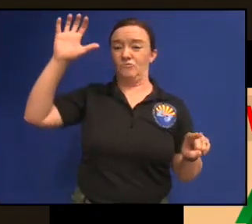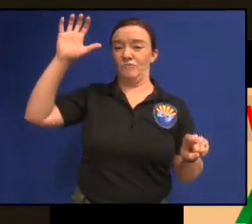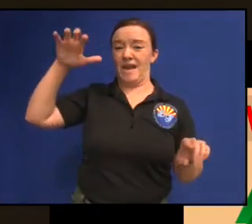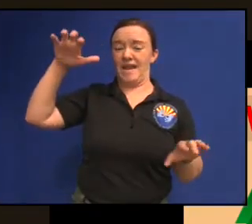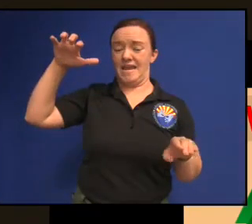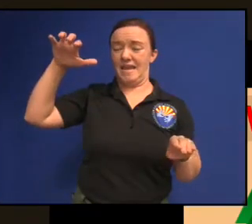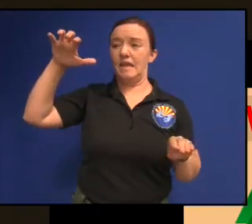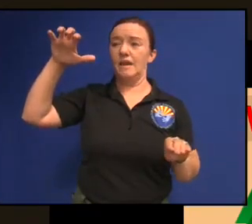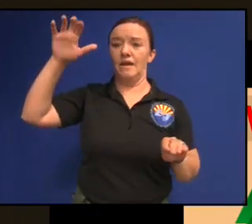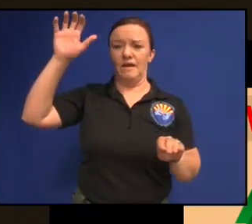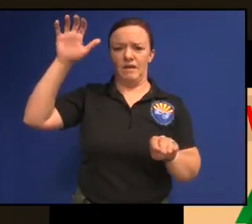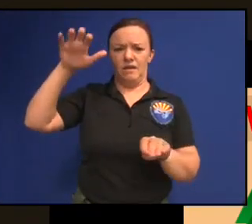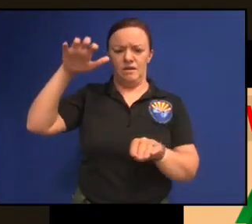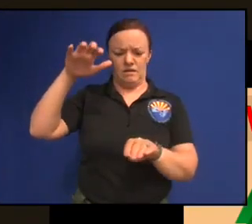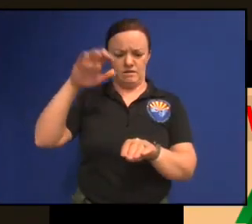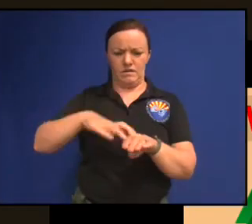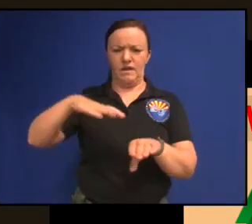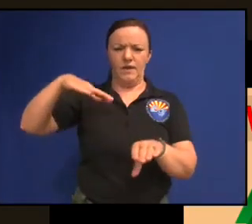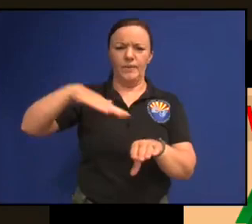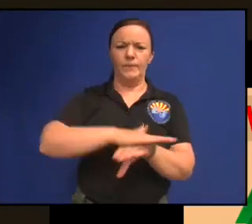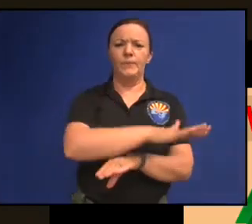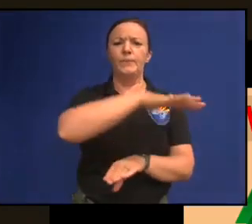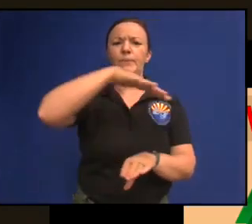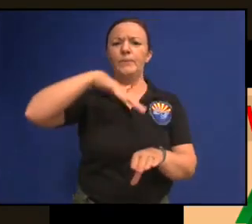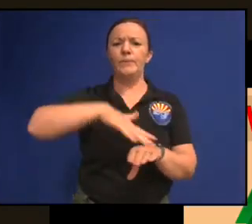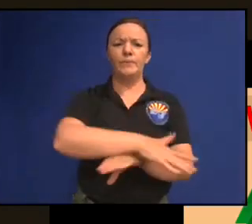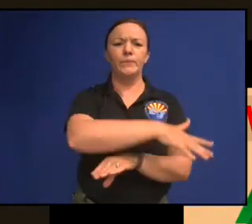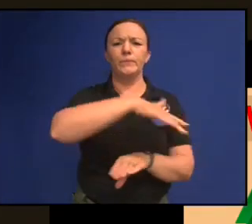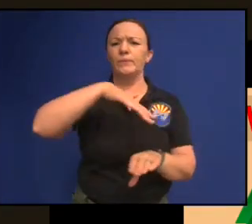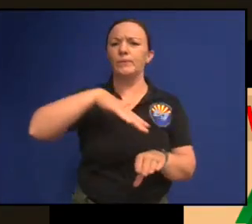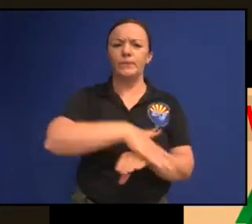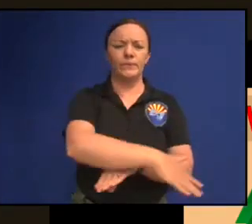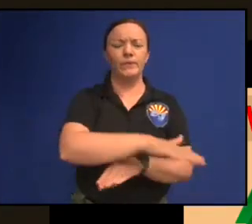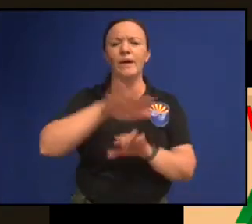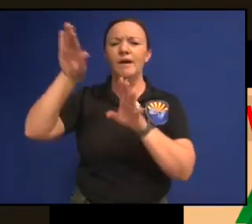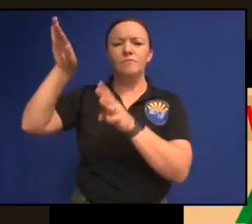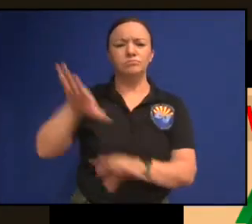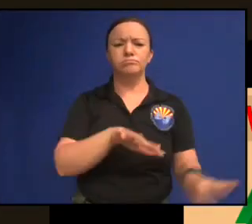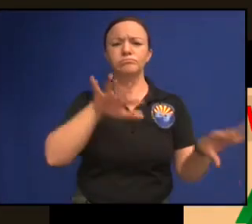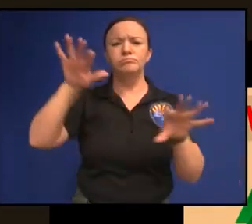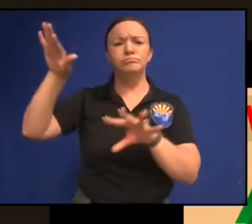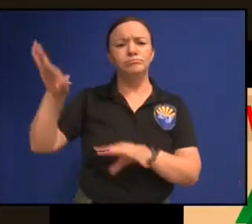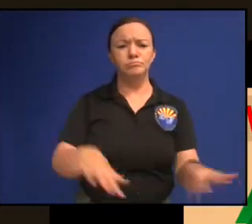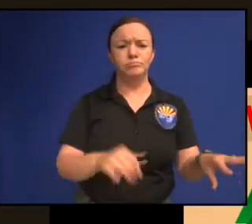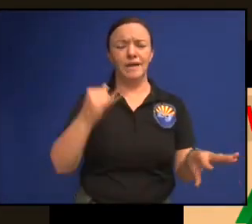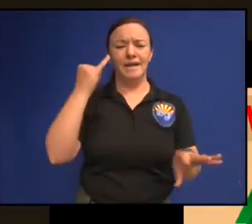IF YOU LIVE BELOW THAT, YOU'RE IN RISK -- HIGH RISK, MUCH HIGHER RISK THAN NORMAL OF SEEING HEAVY RAIN